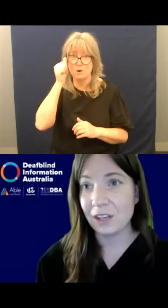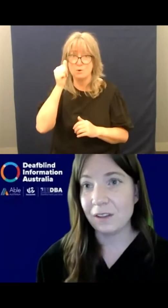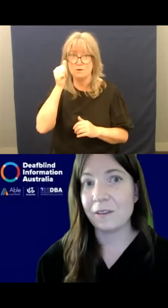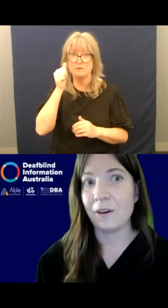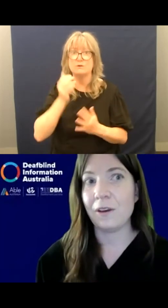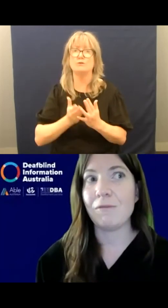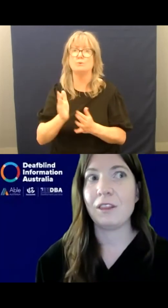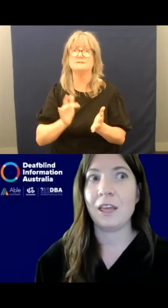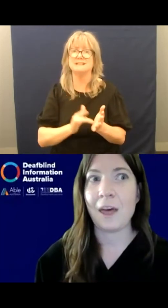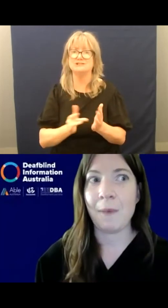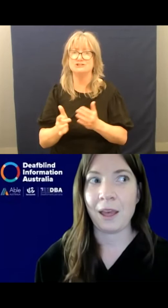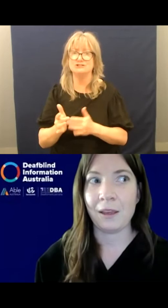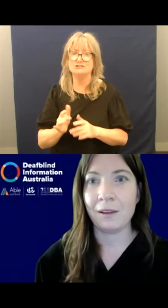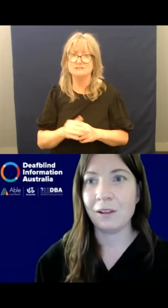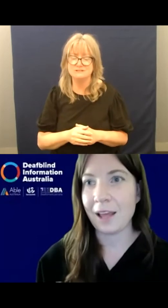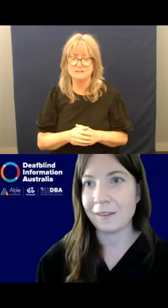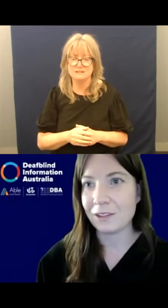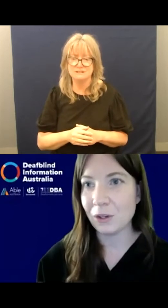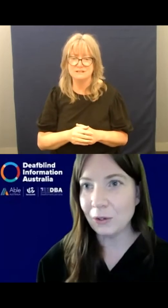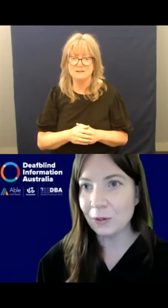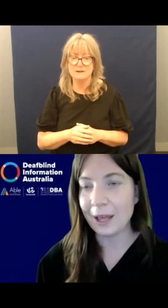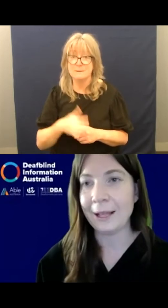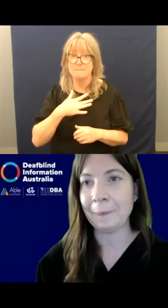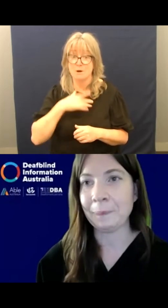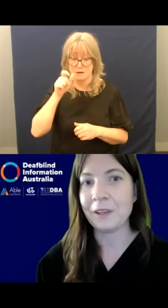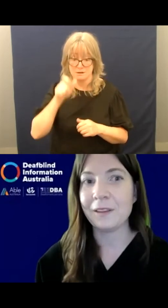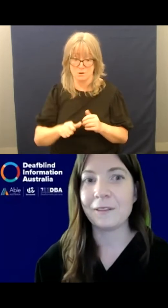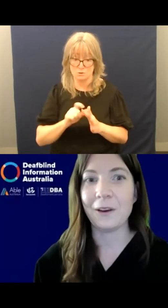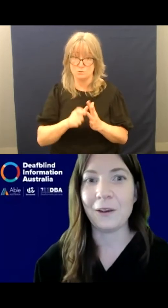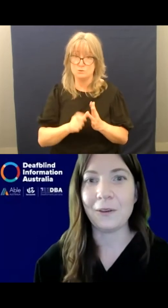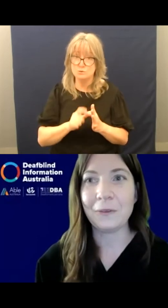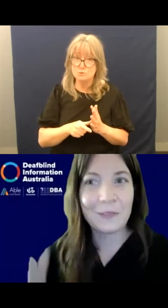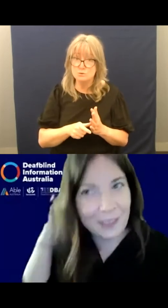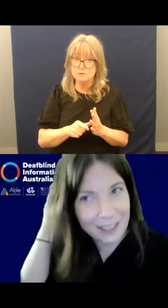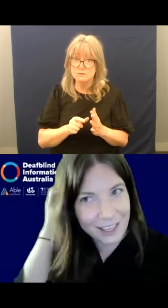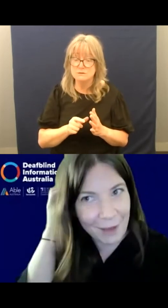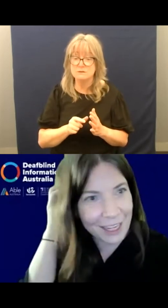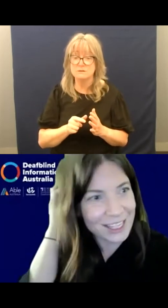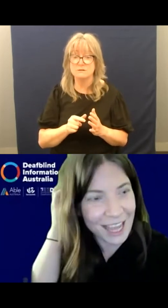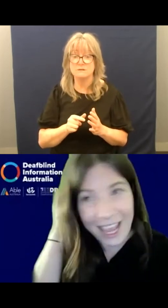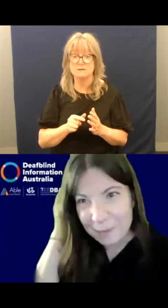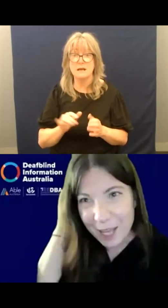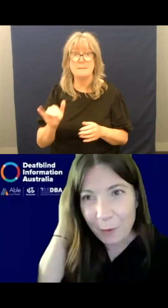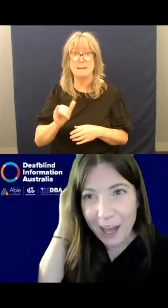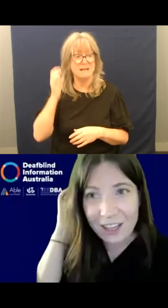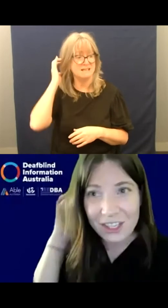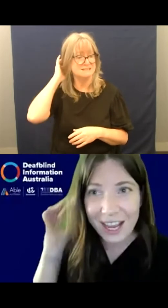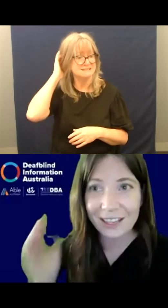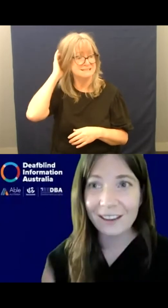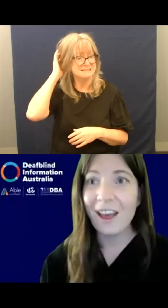So everything that my clients do, so they might itch their head and become quite agitated.